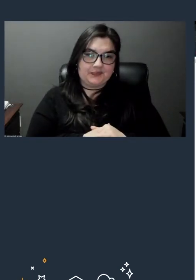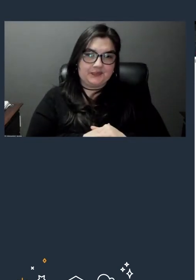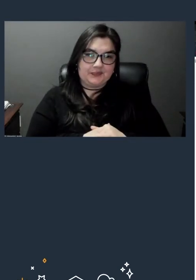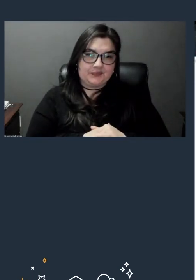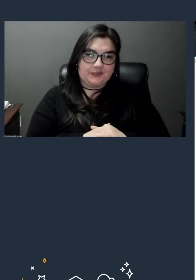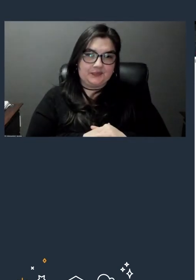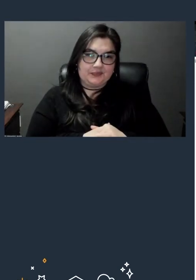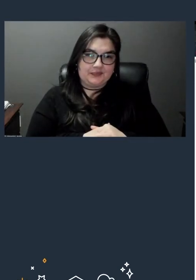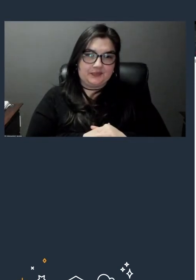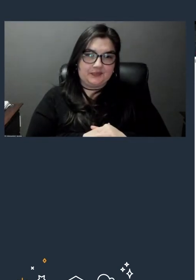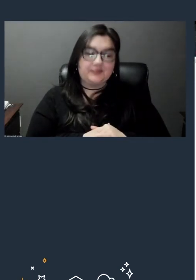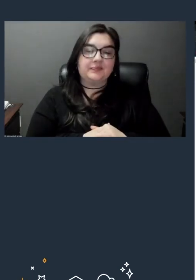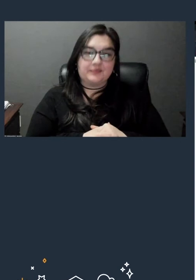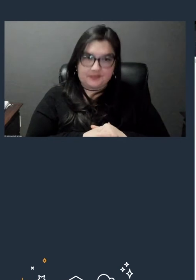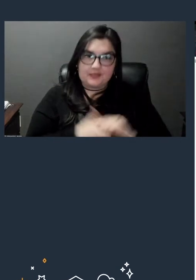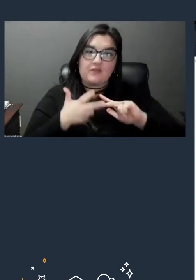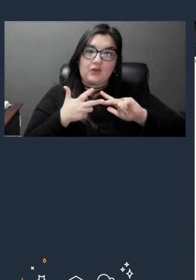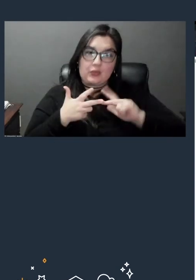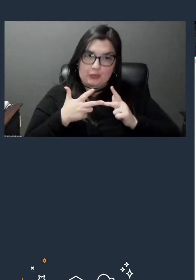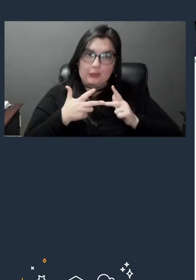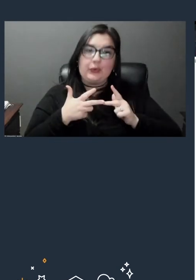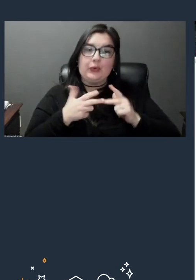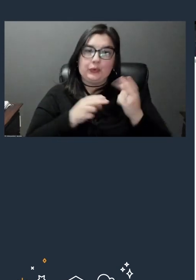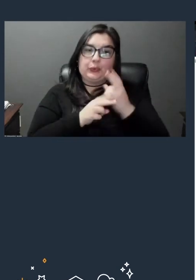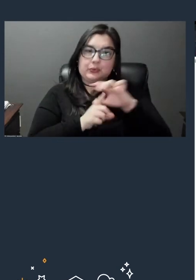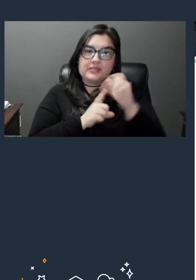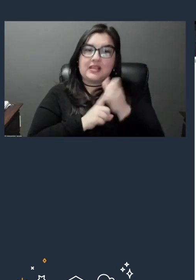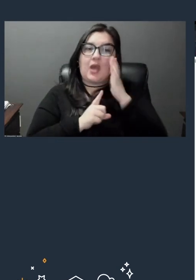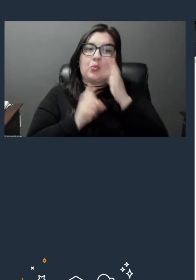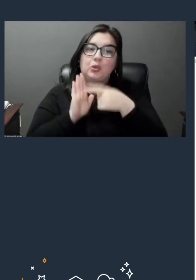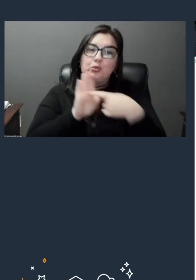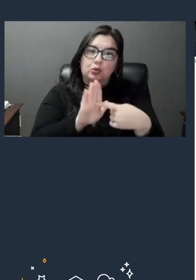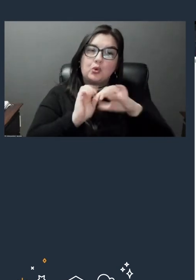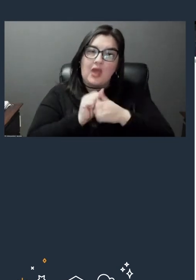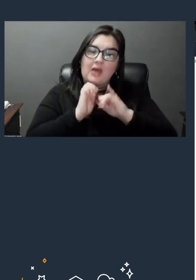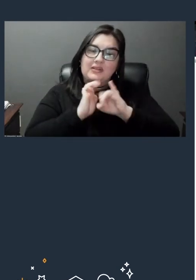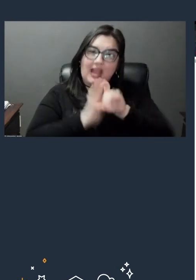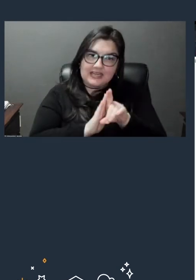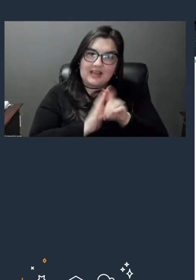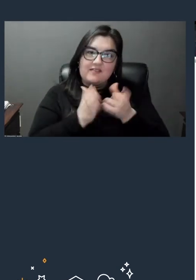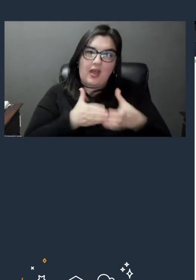For a third and last use case, I'm gonna show you how to identify buckets that have gone cold.